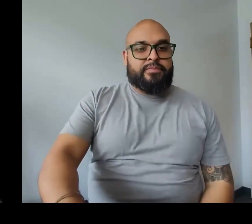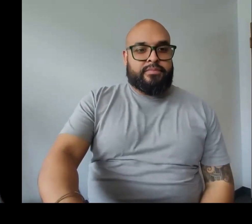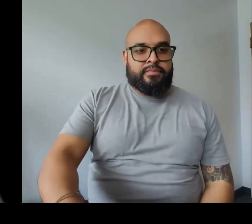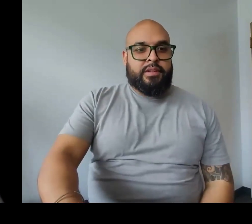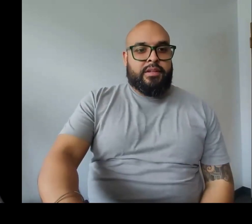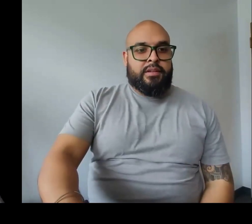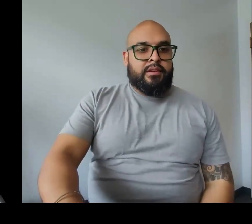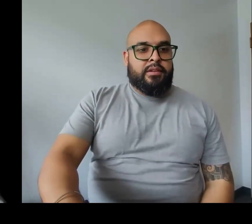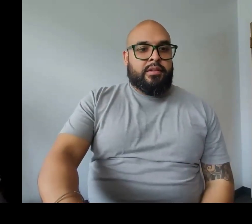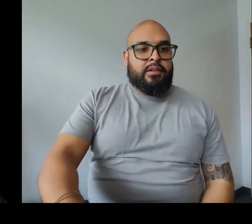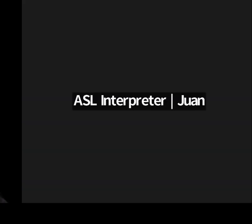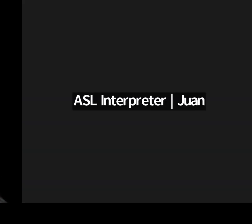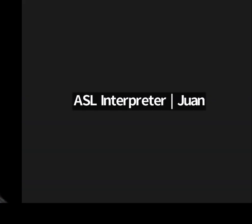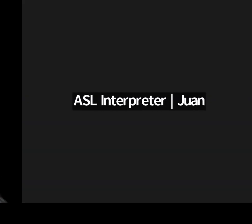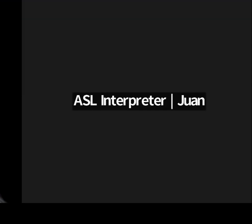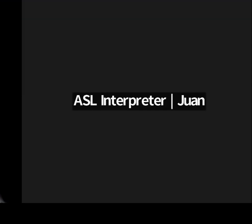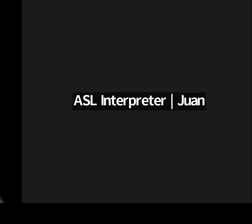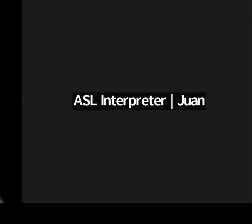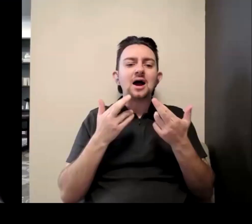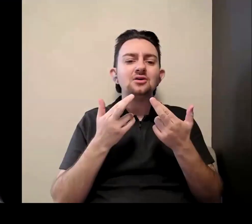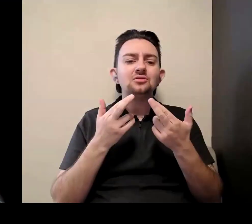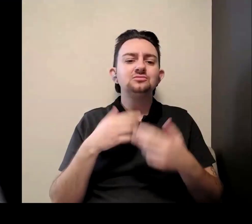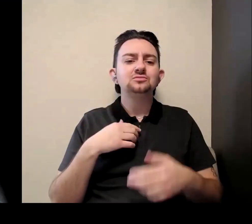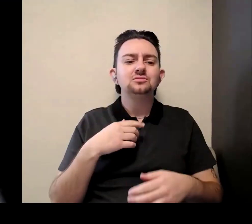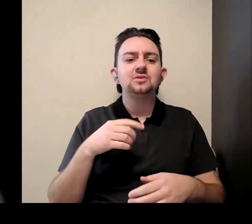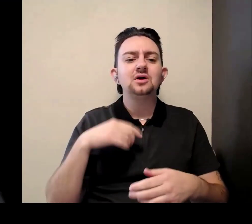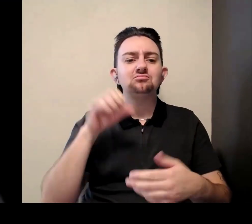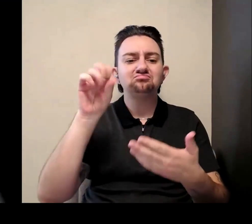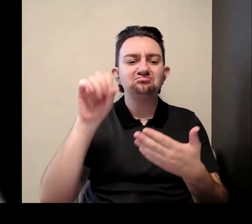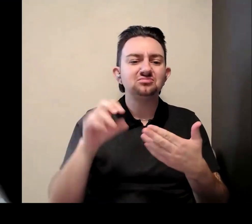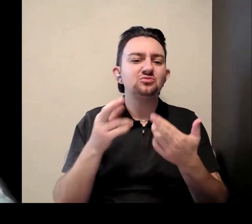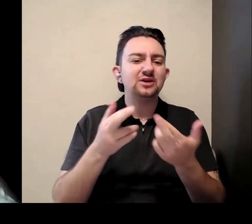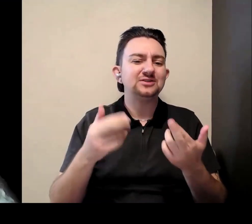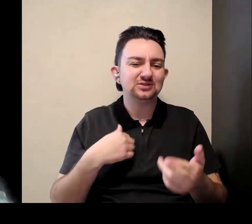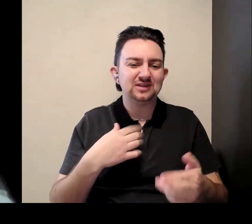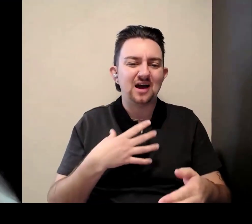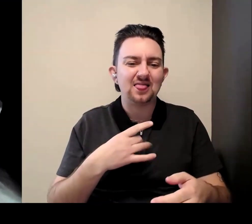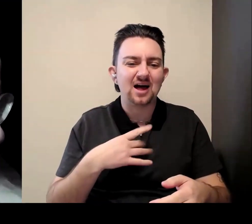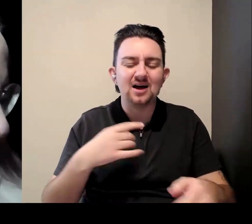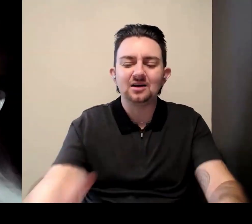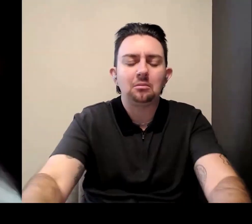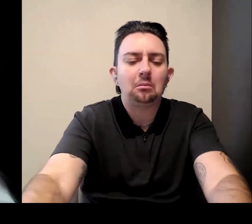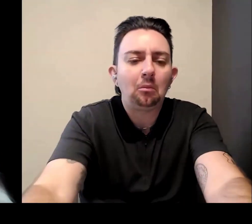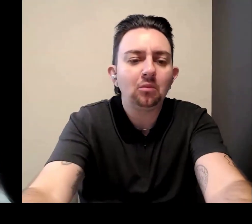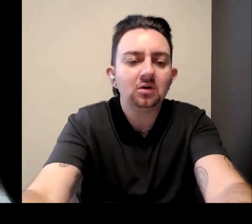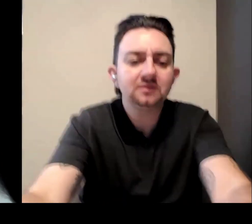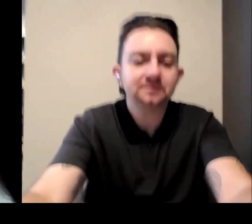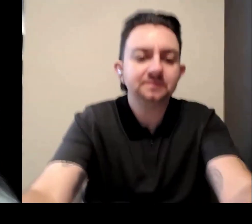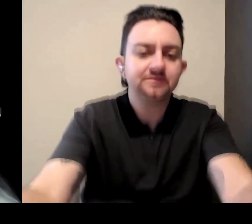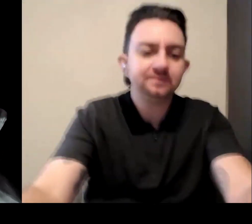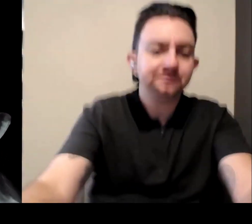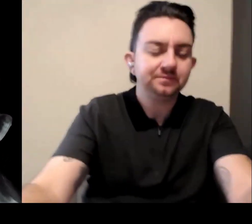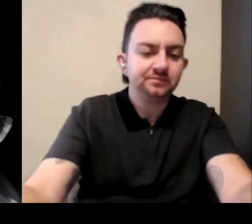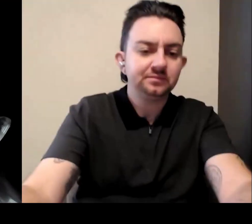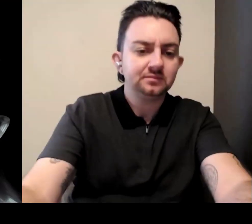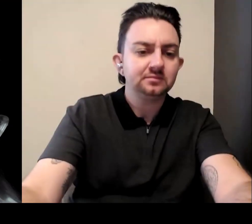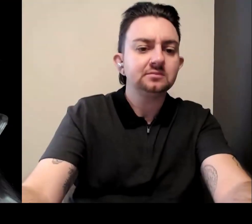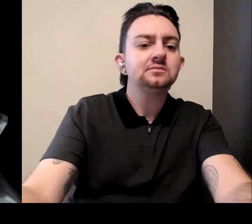There's nothing magical about these. I mean, they worked for us and I'm not here to make a profit off of these recommendations or anything.